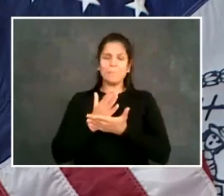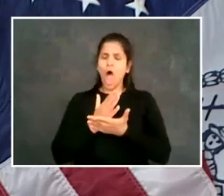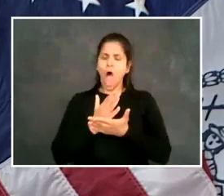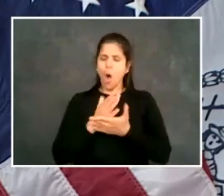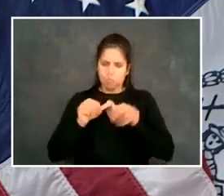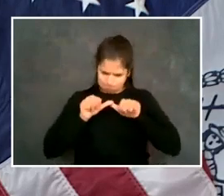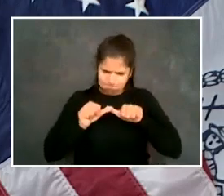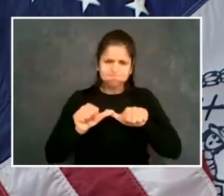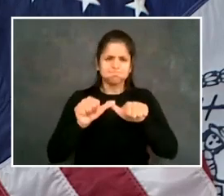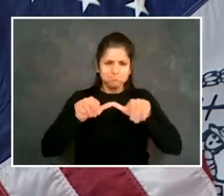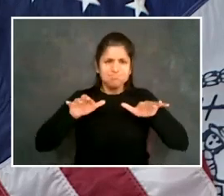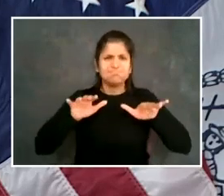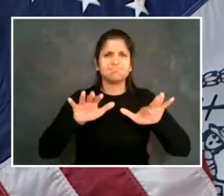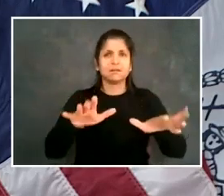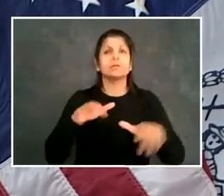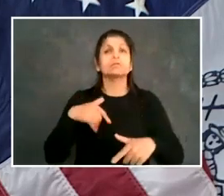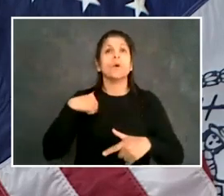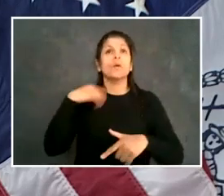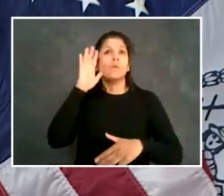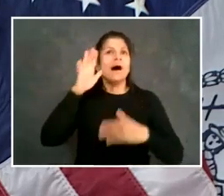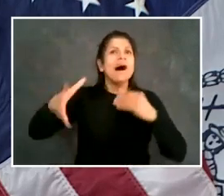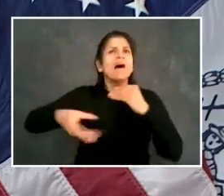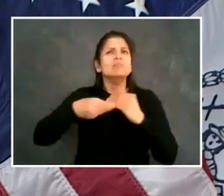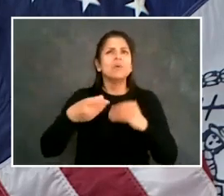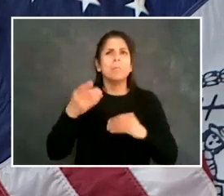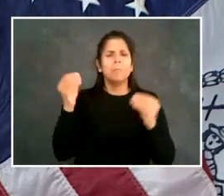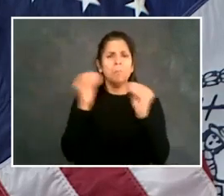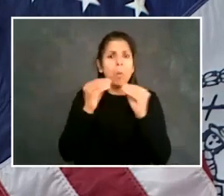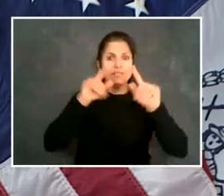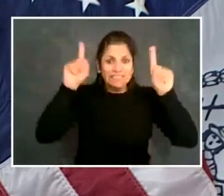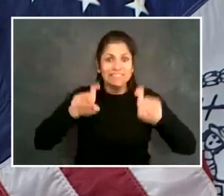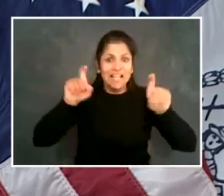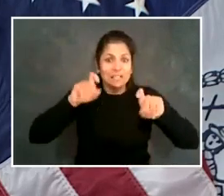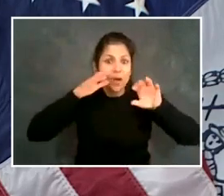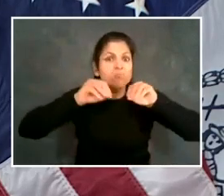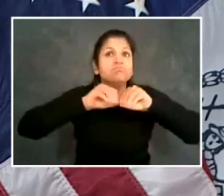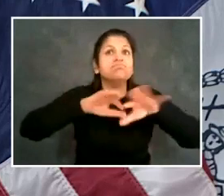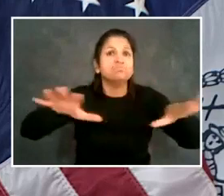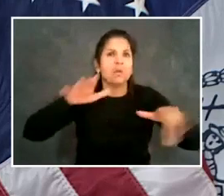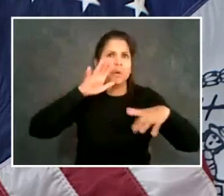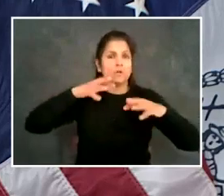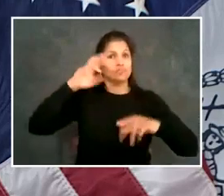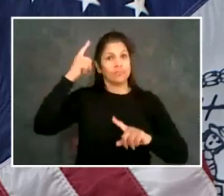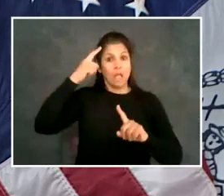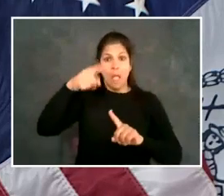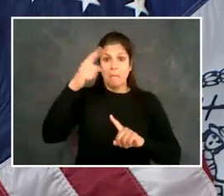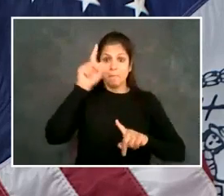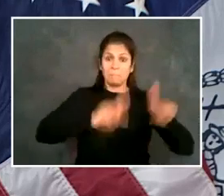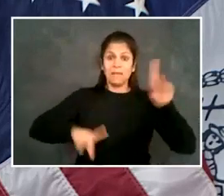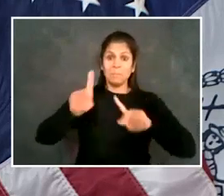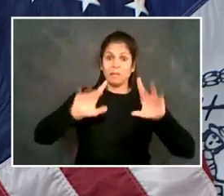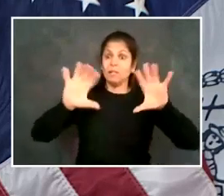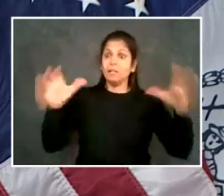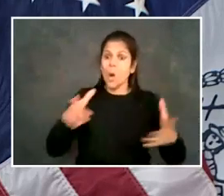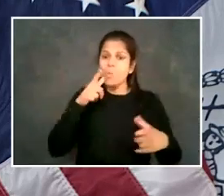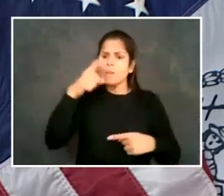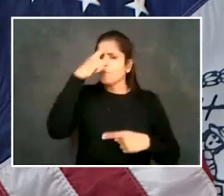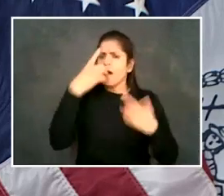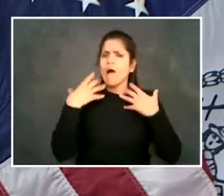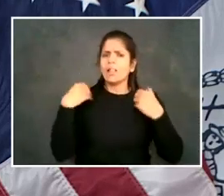ALL WE'VE DONE TO SUPPORT THEM